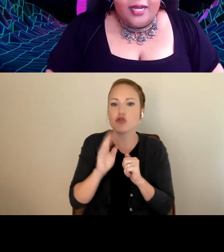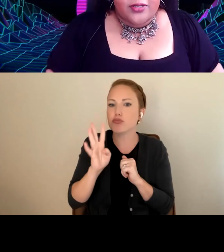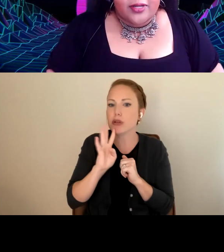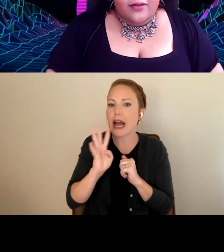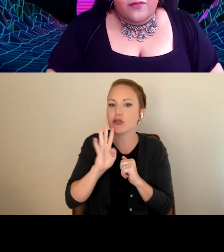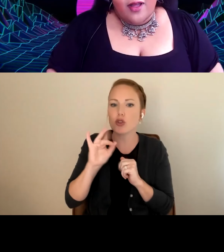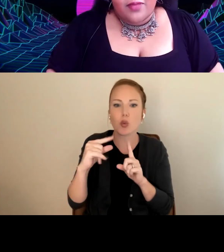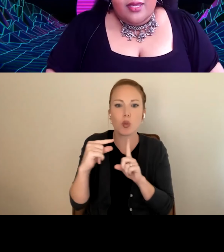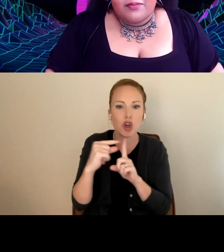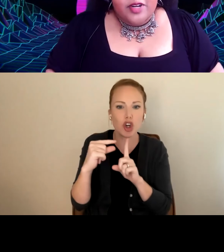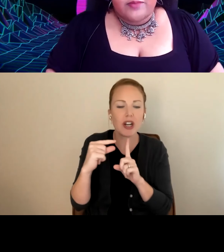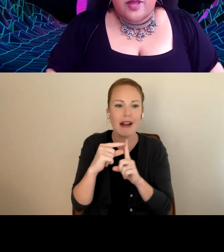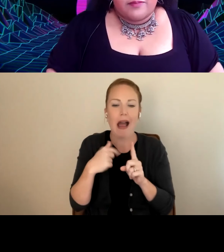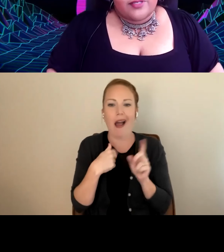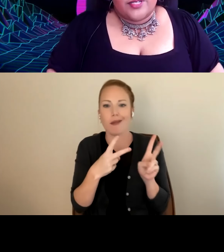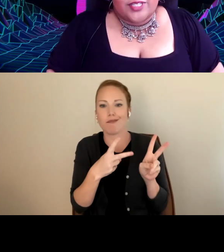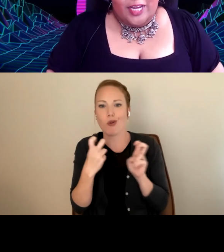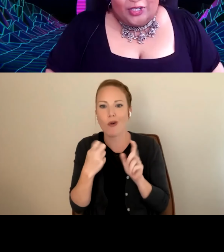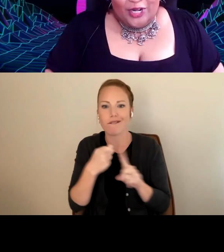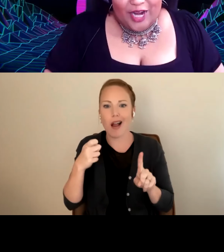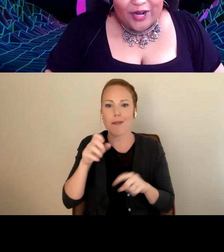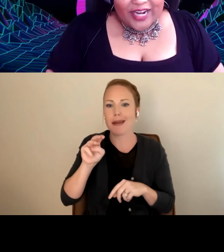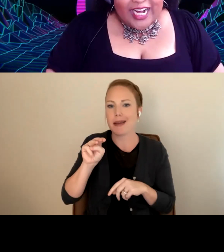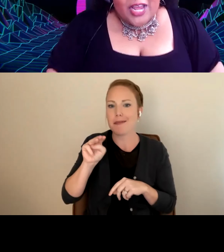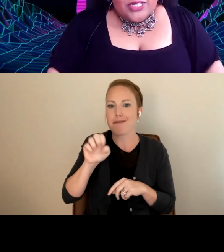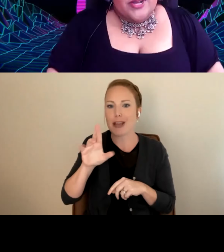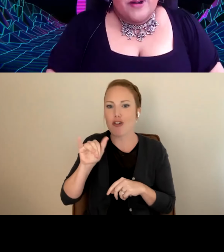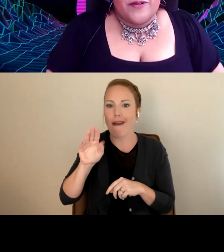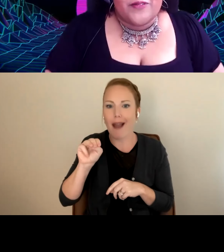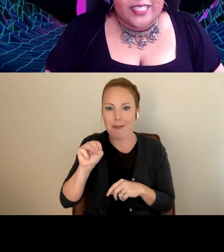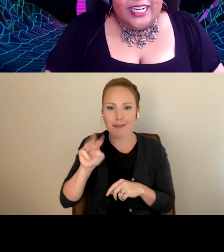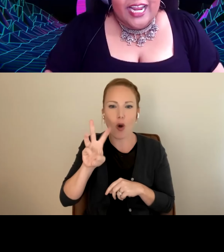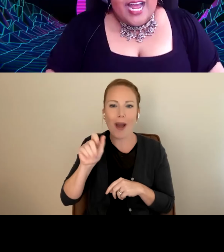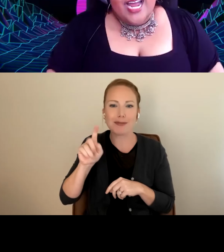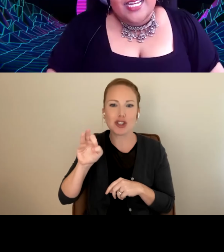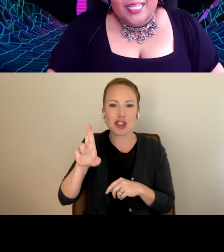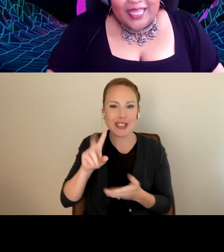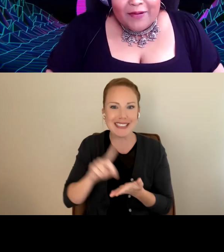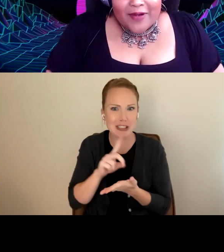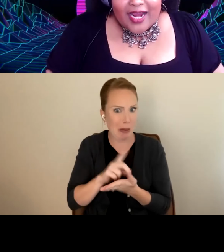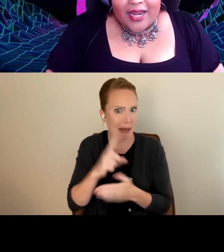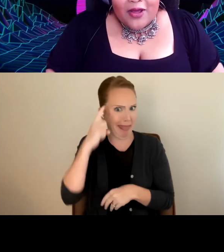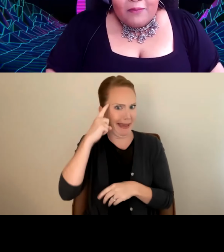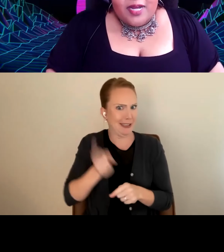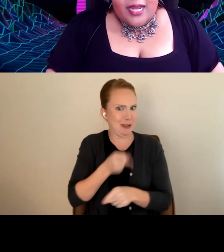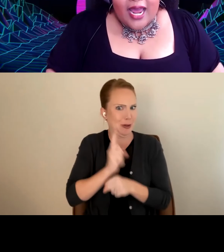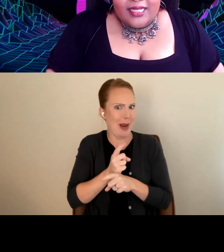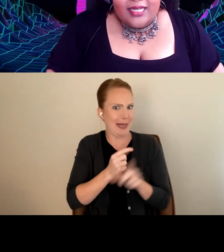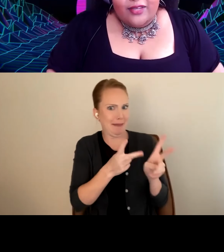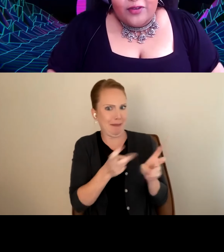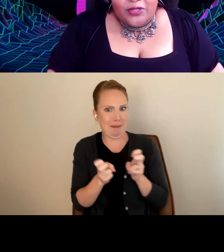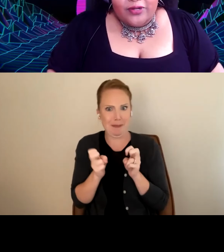took it from Merriam-Webster's dictionary. So hopefully I did that right. But accessfuturism